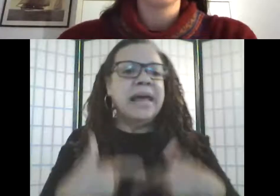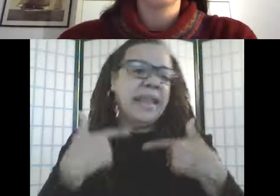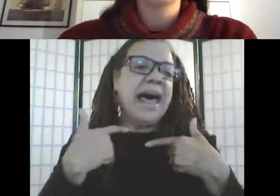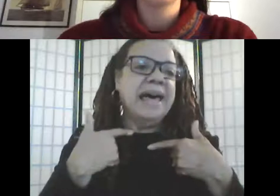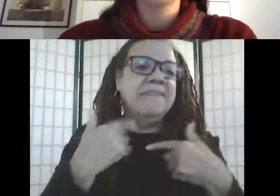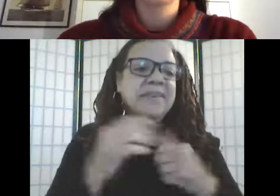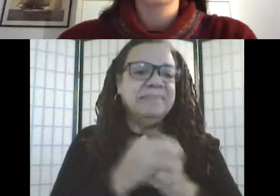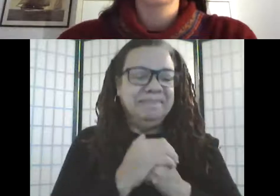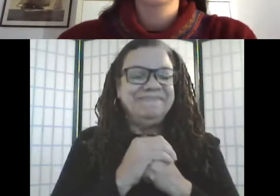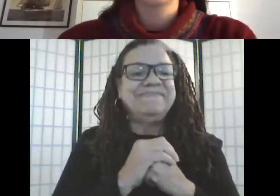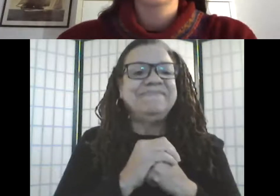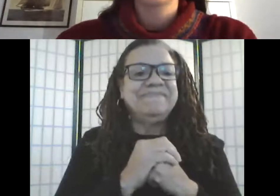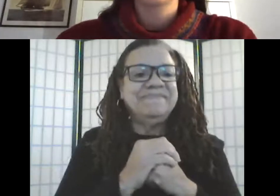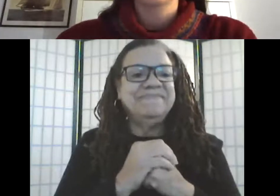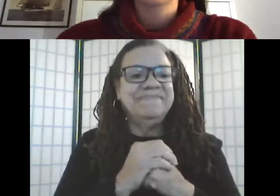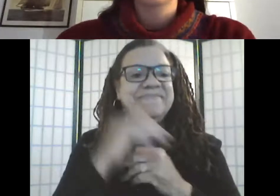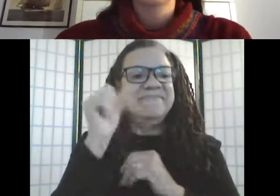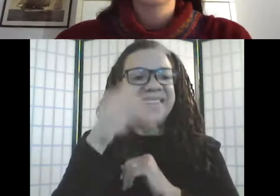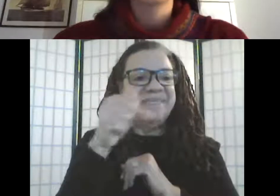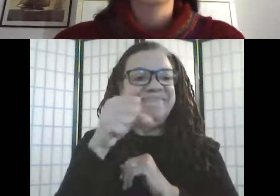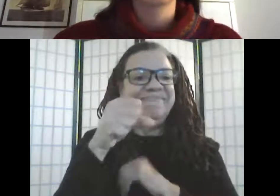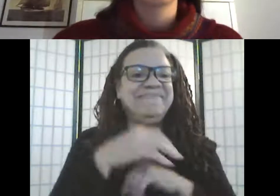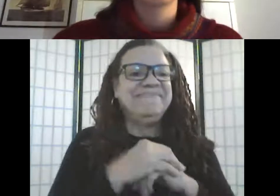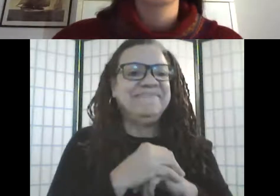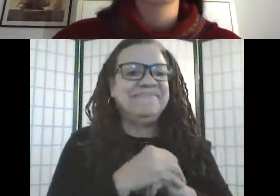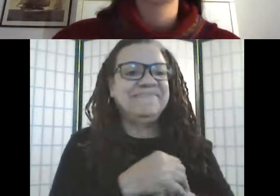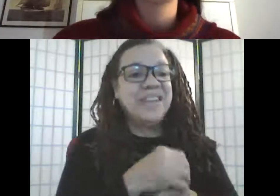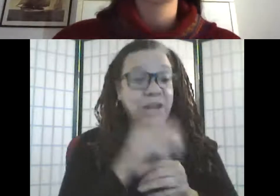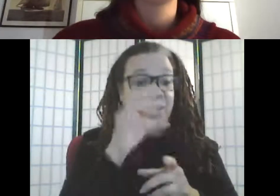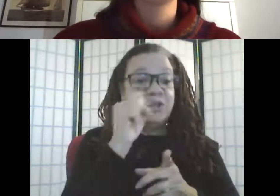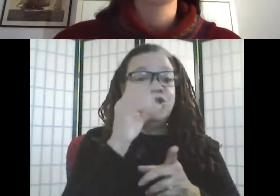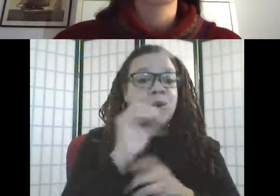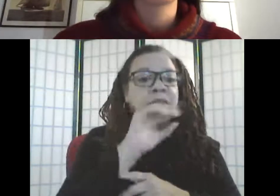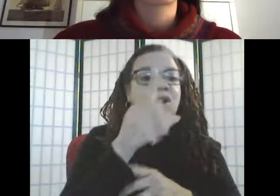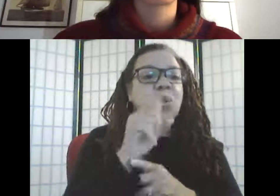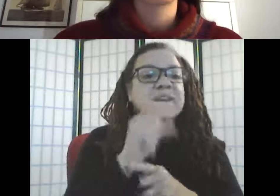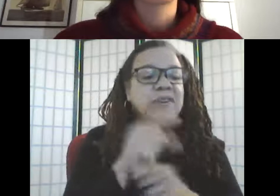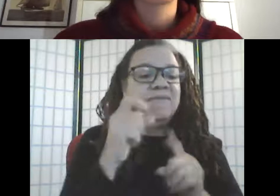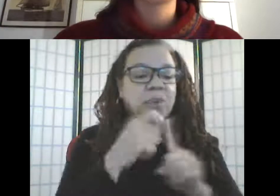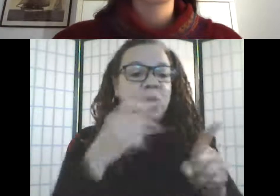Um yeah, oh. So the the question that came up from one of my students,